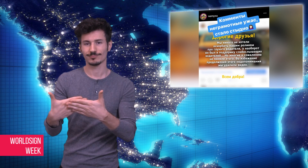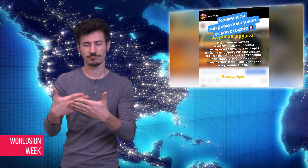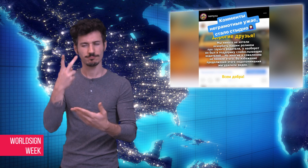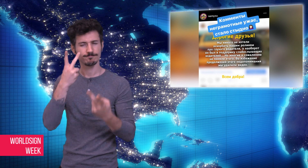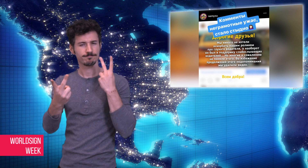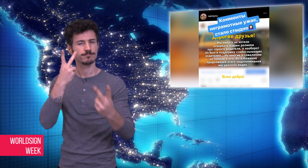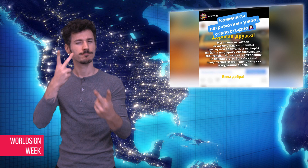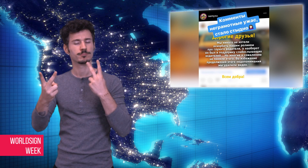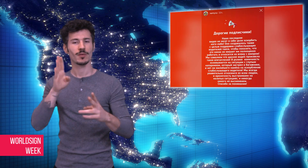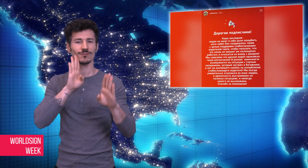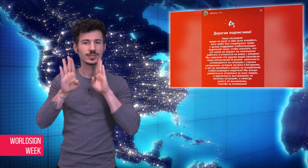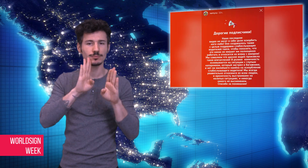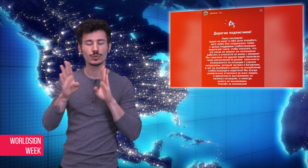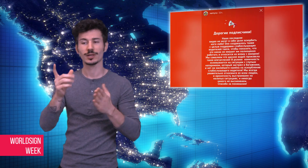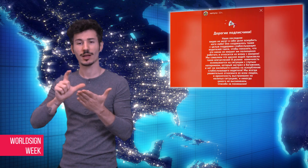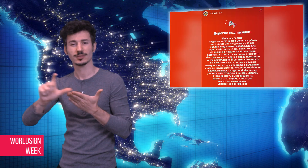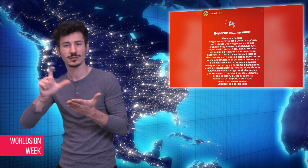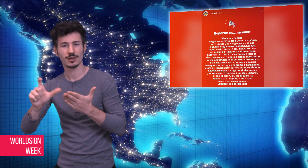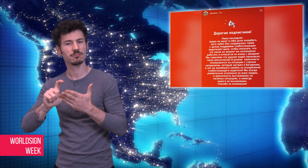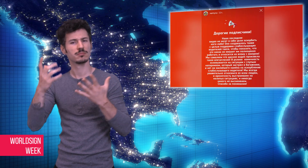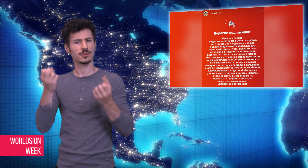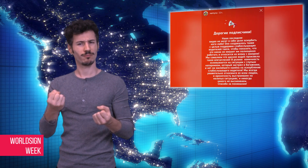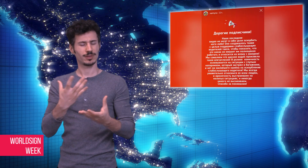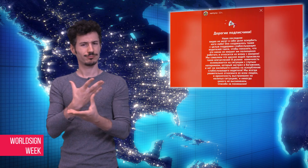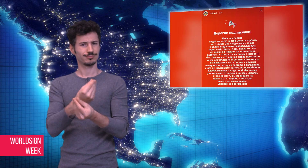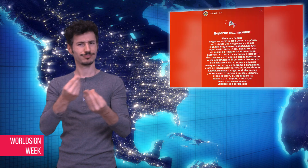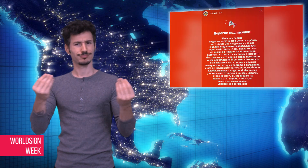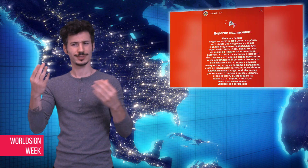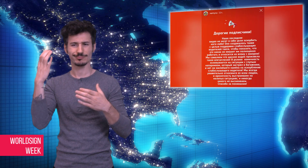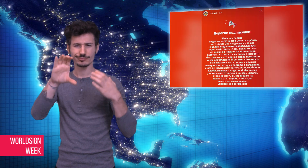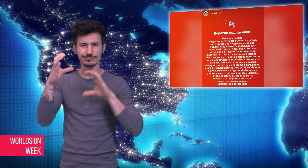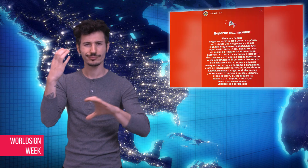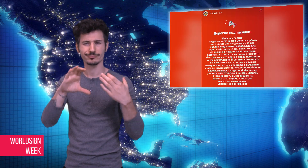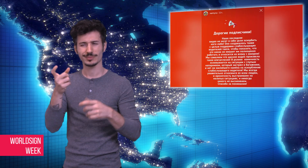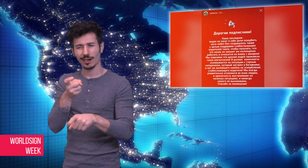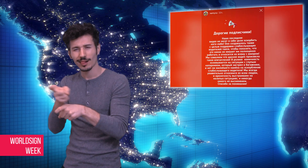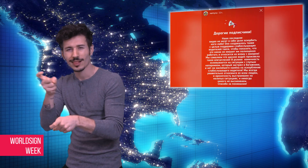pulling pranks on others and it has become a